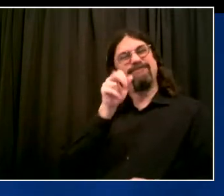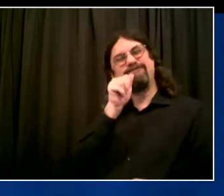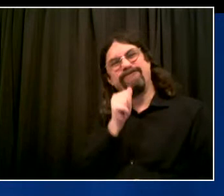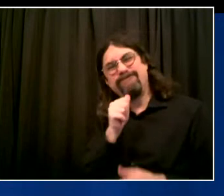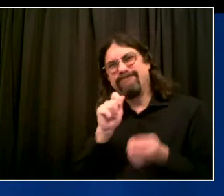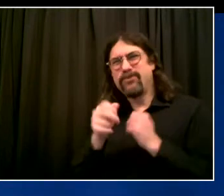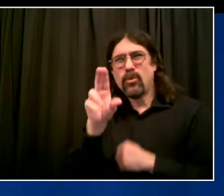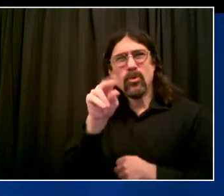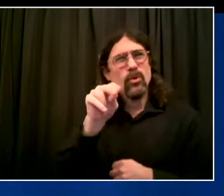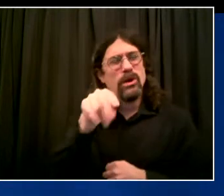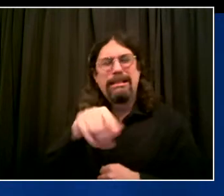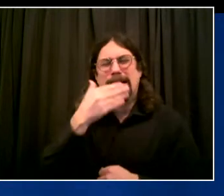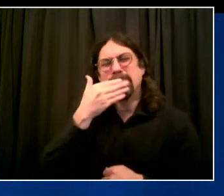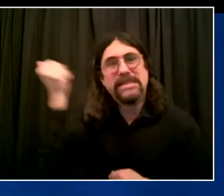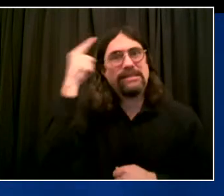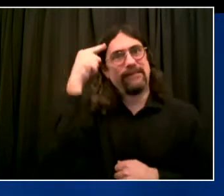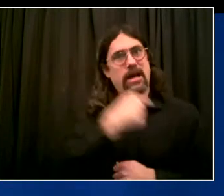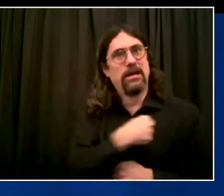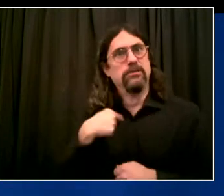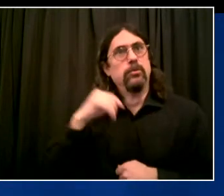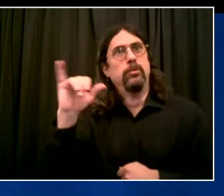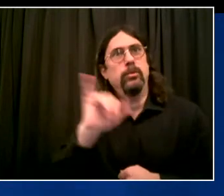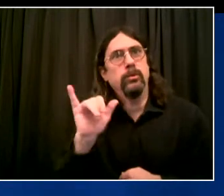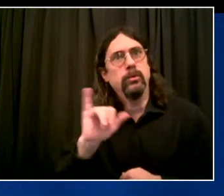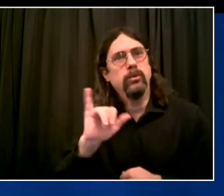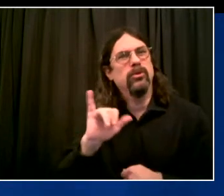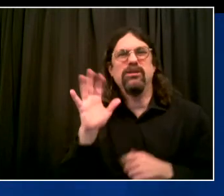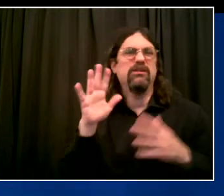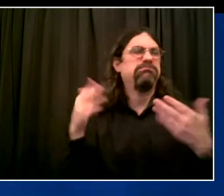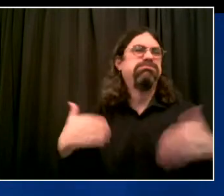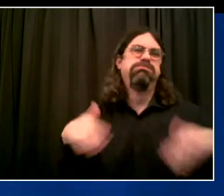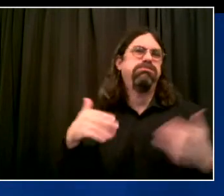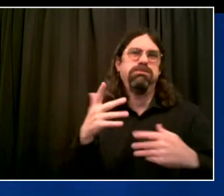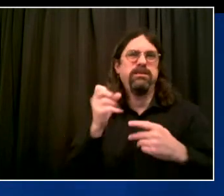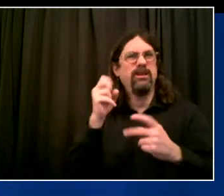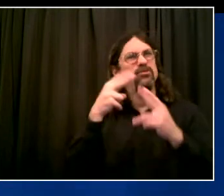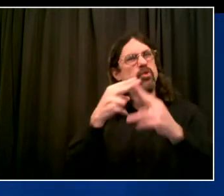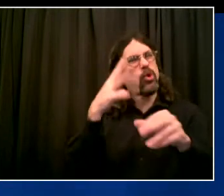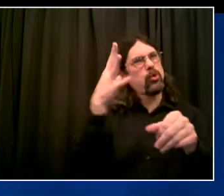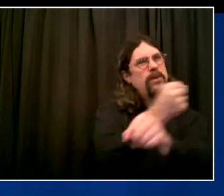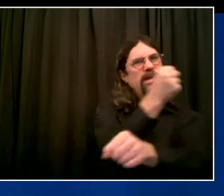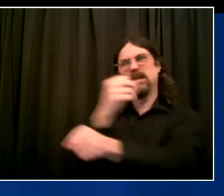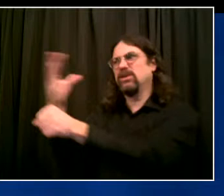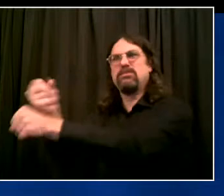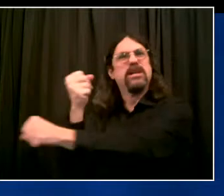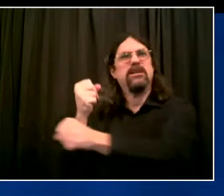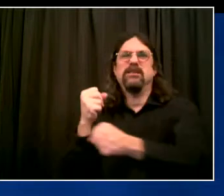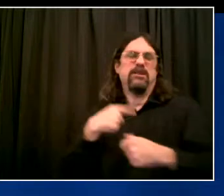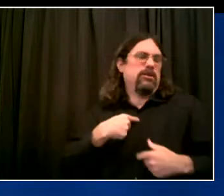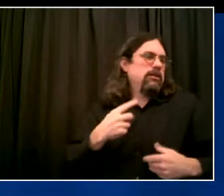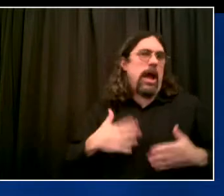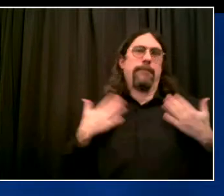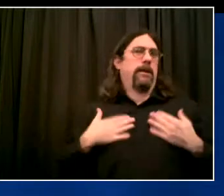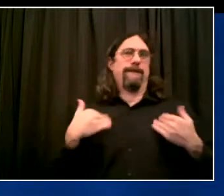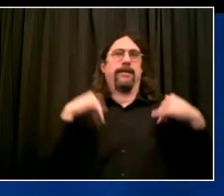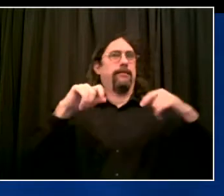COMMANDERS THE WAY WE WANT TO WWK ORWITH THEM LONGER AND KNOW THEM LONGER. I THINK THIS IS A WIN-WIN SITUATION. IT IS A POSITIVE FOR NEW YORK CITY.